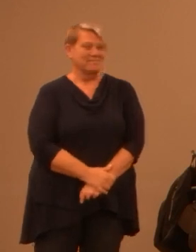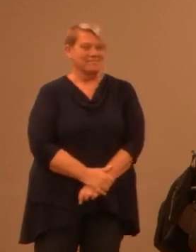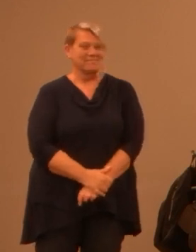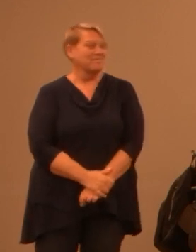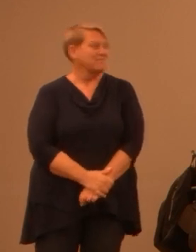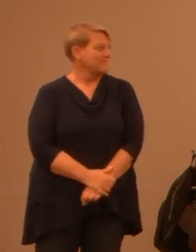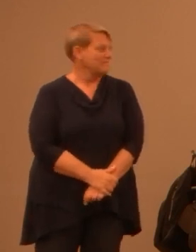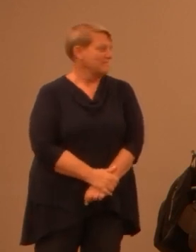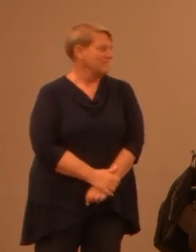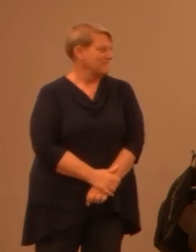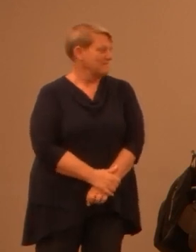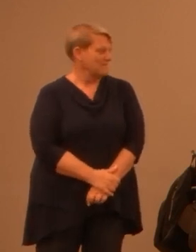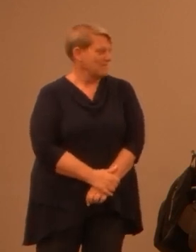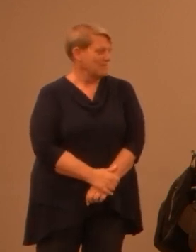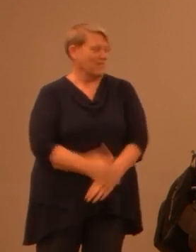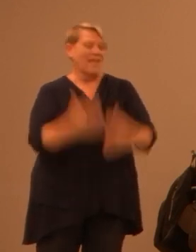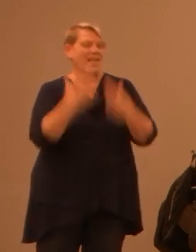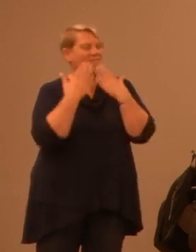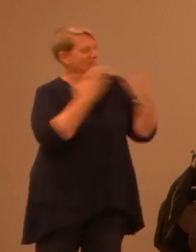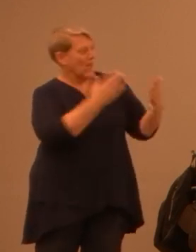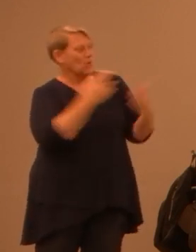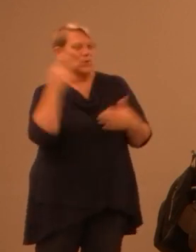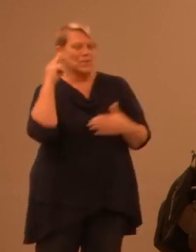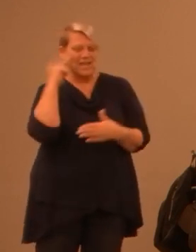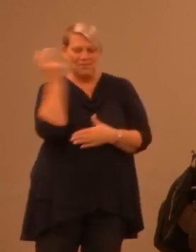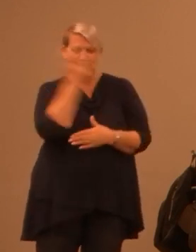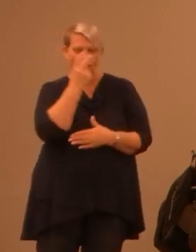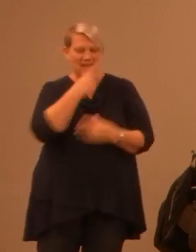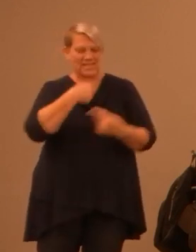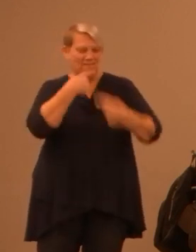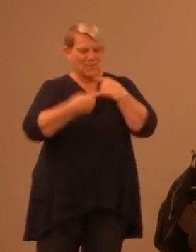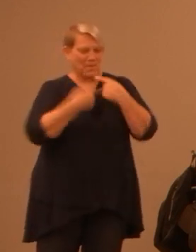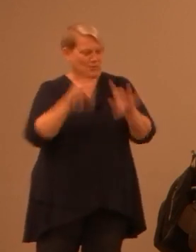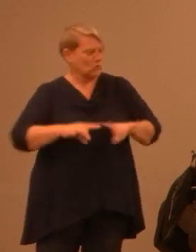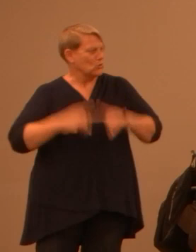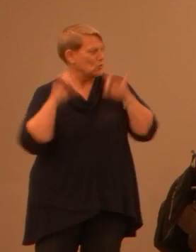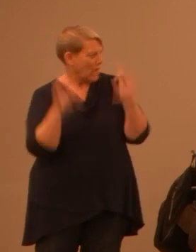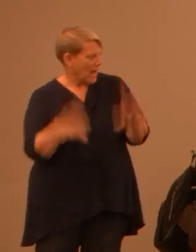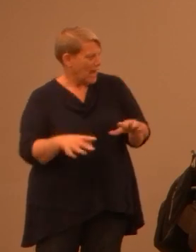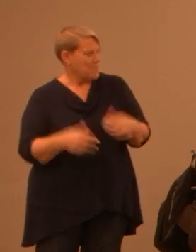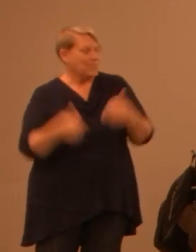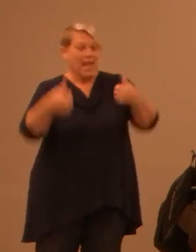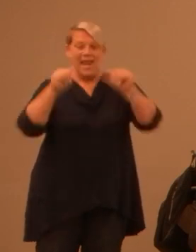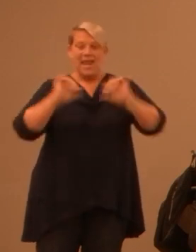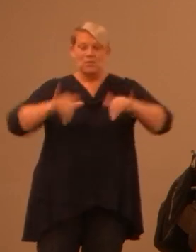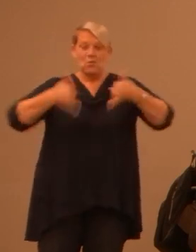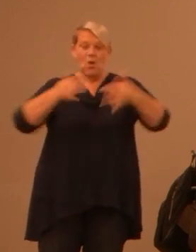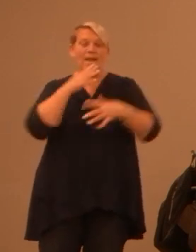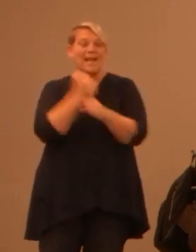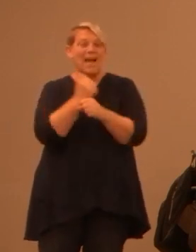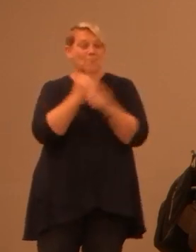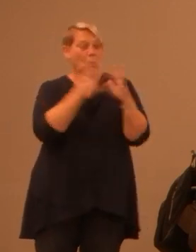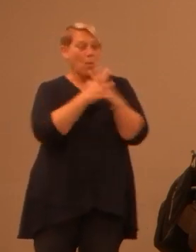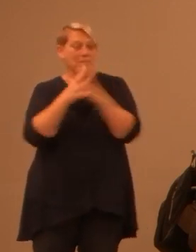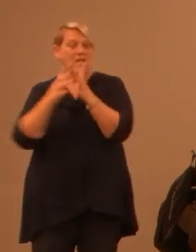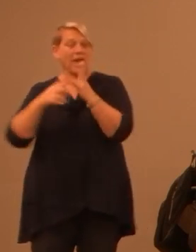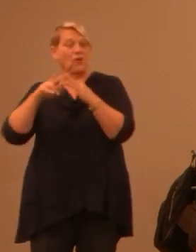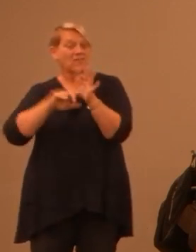Thank you to Deafblind Information Australia. The next award is Government Website of the Year, and the finalists